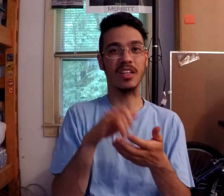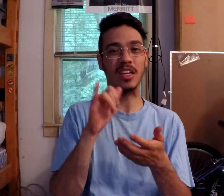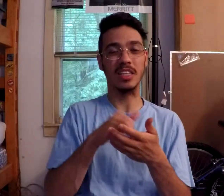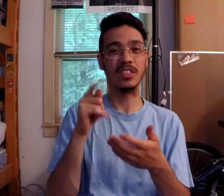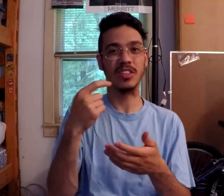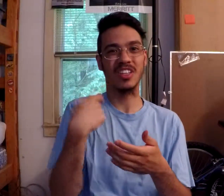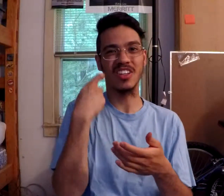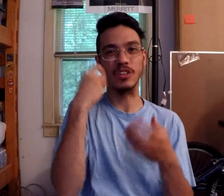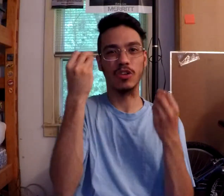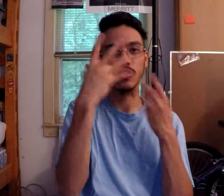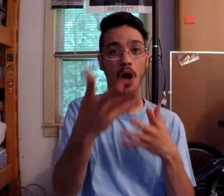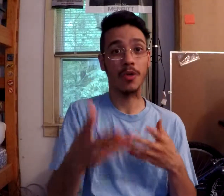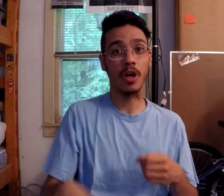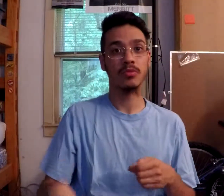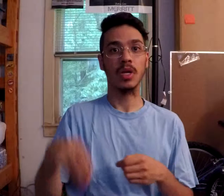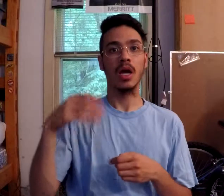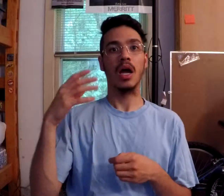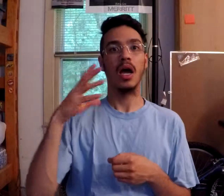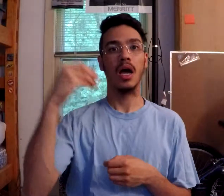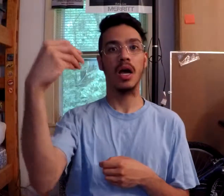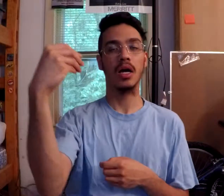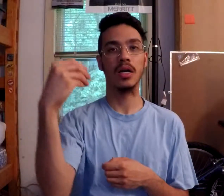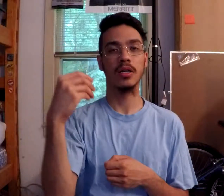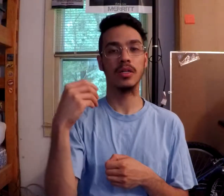That's just let you know. And...